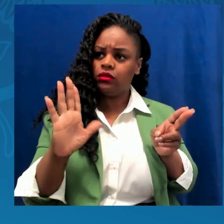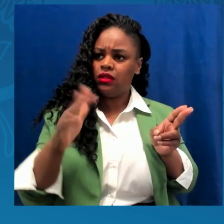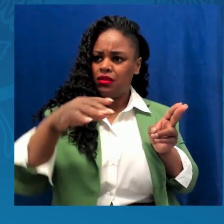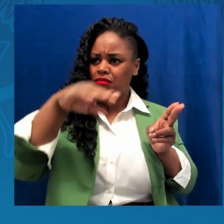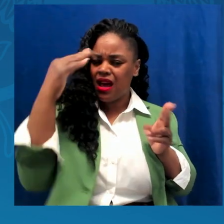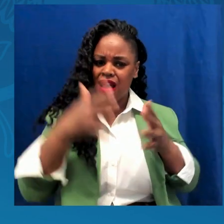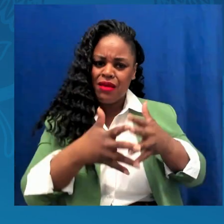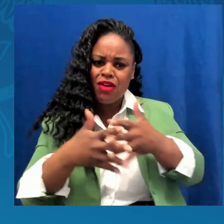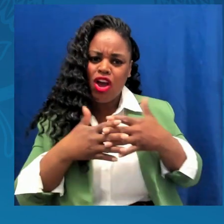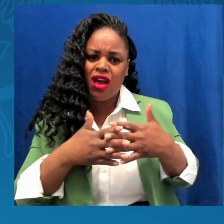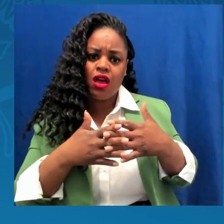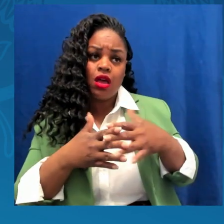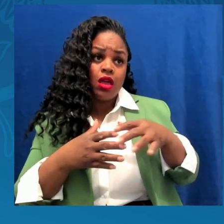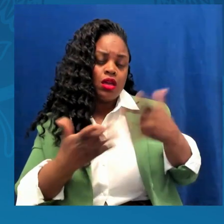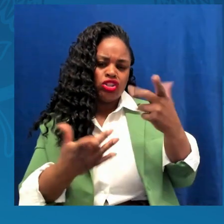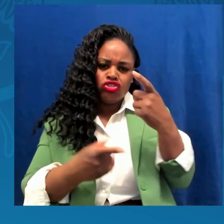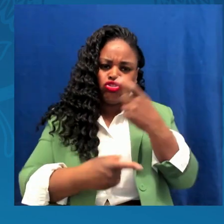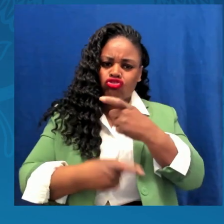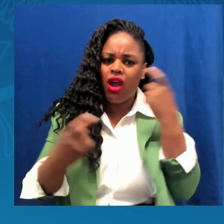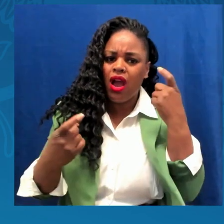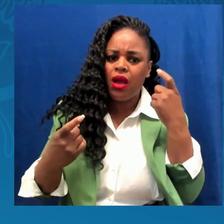to HBCU students, faculty and staff.